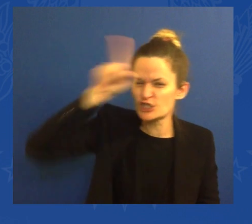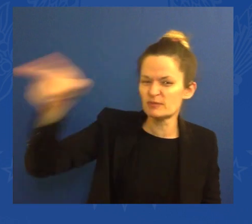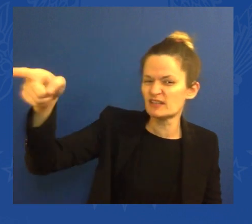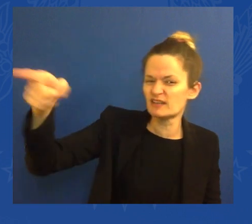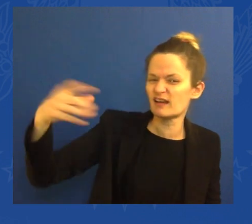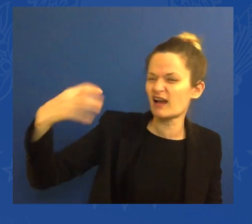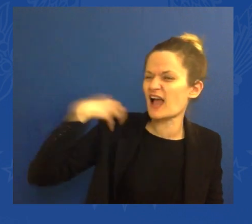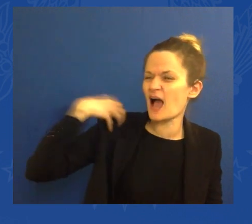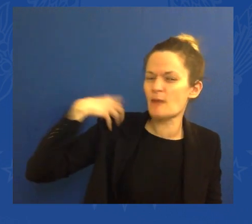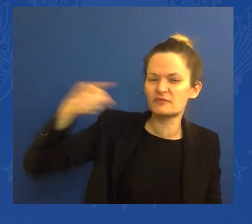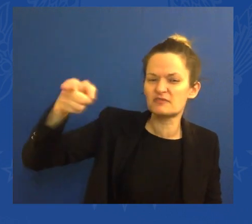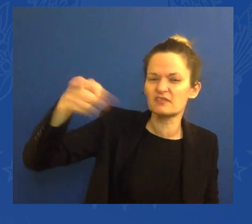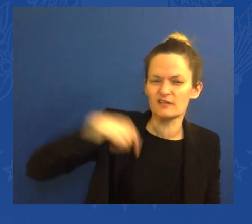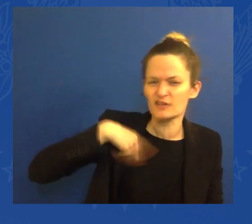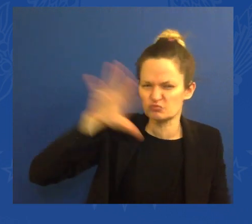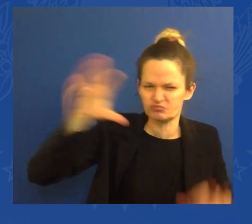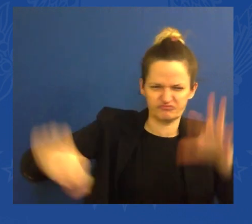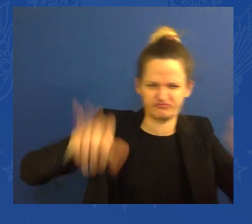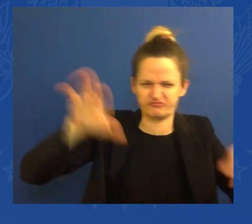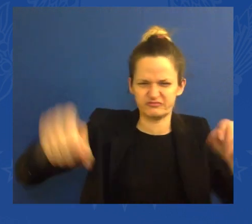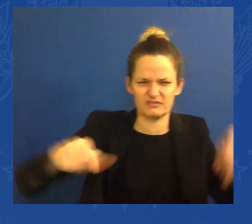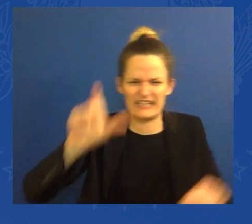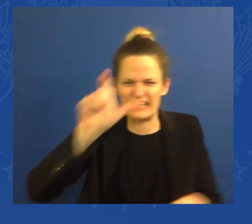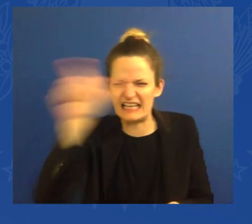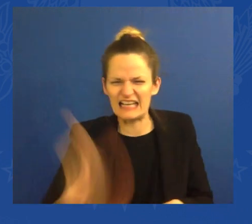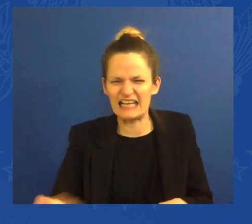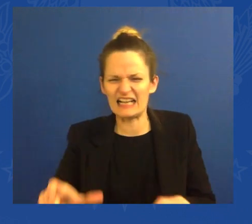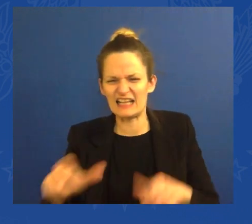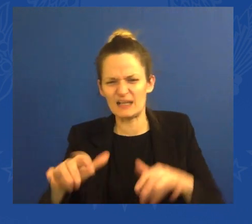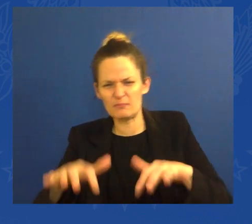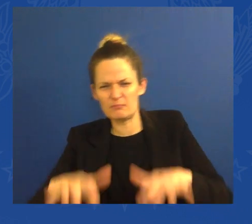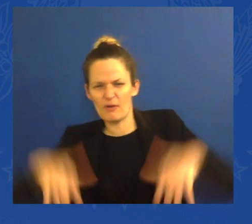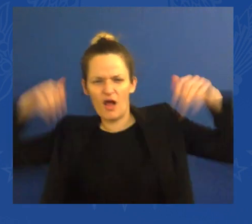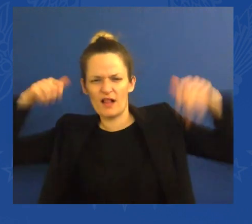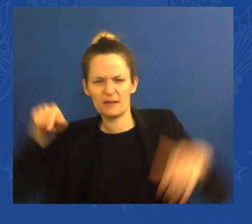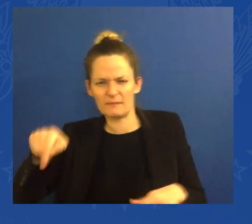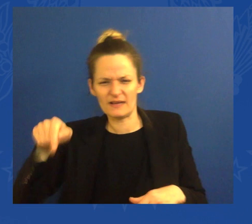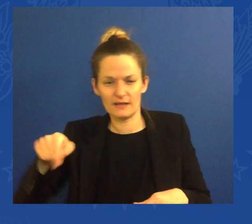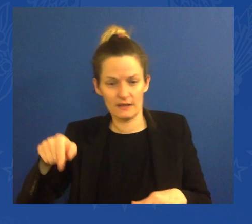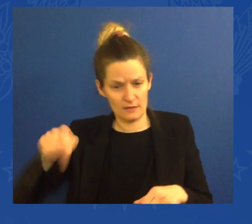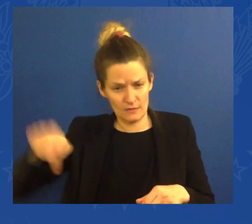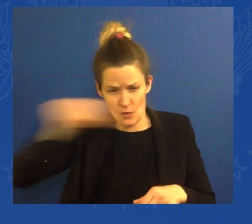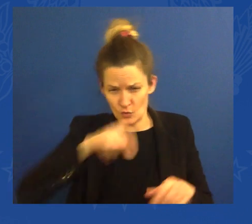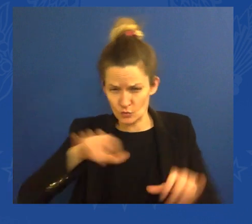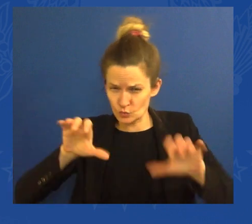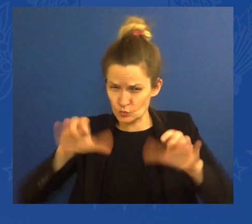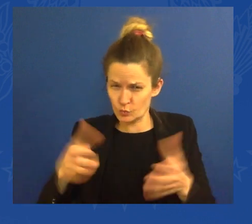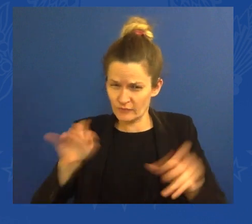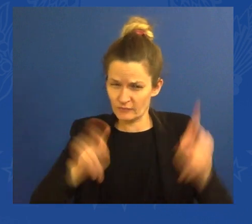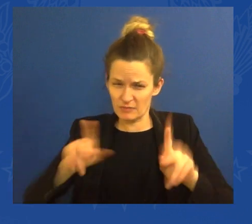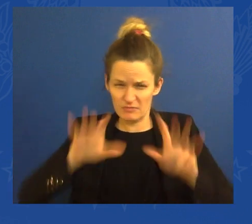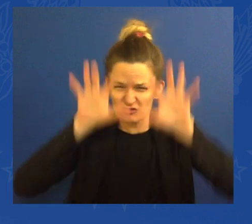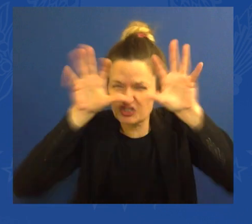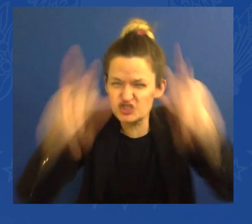I think you'd wonder. Well, that's what the rest of the world saw. It's not who we are.